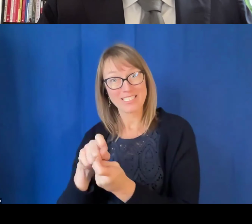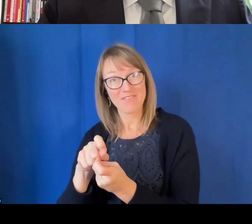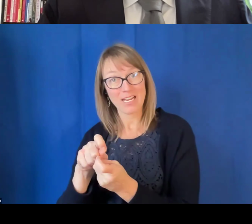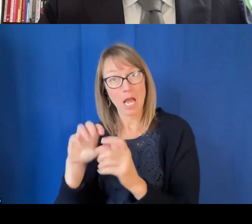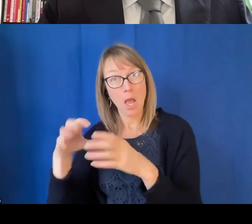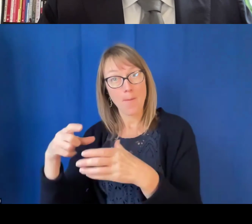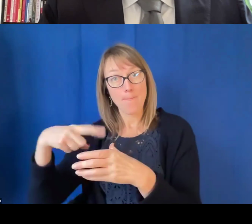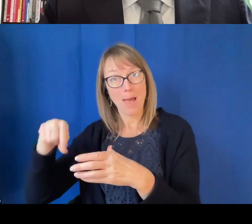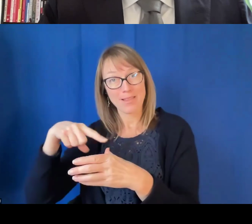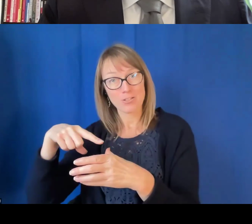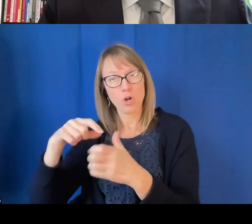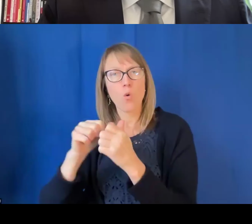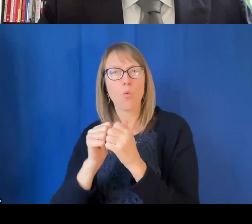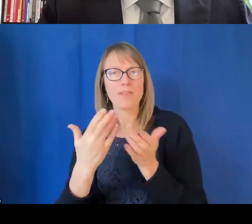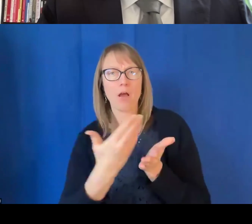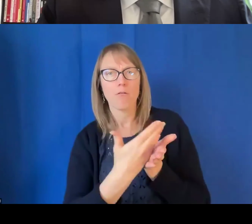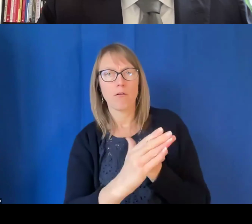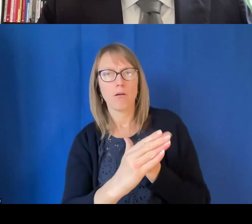from user groups or the client beforehand?